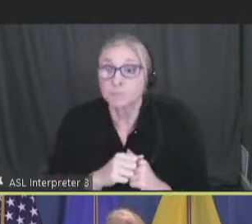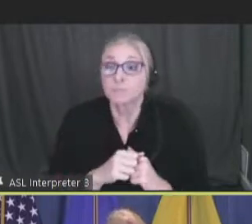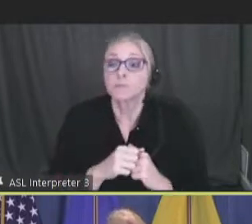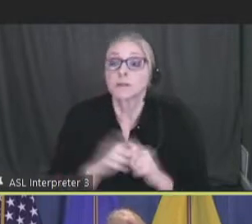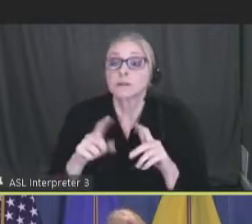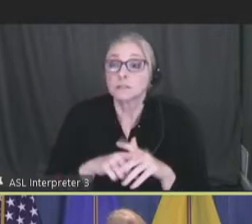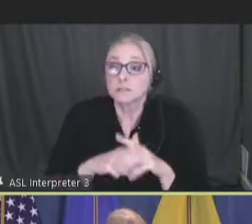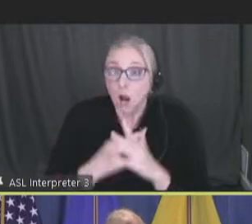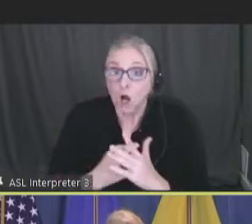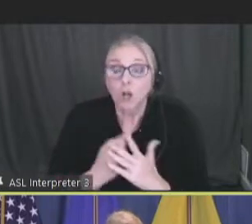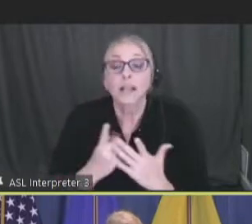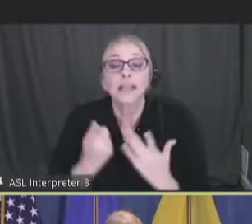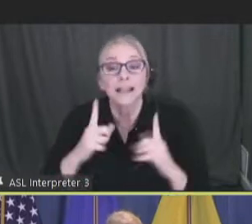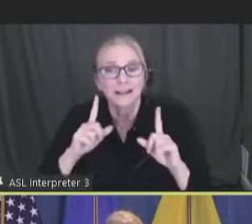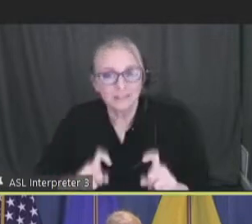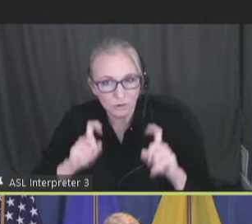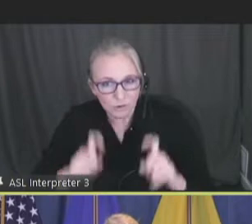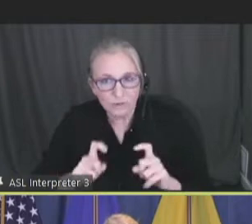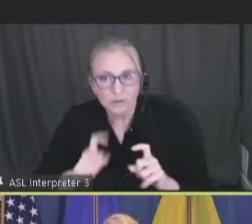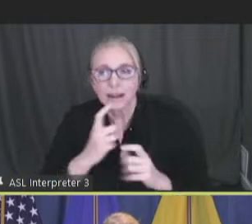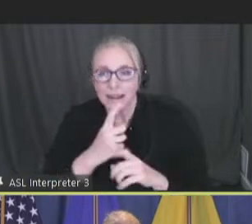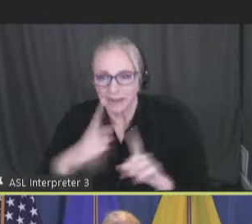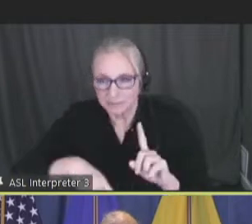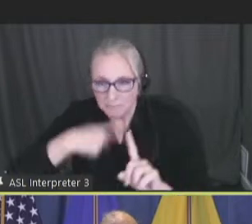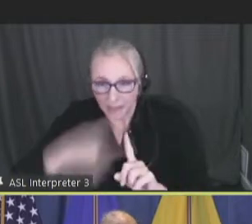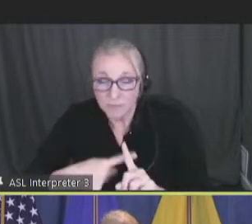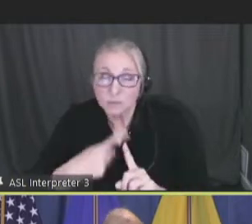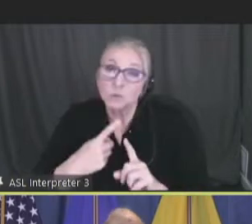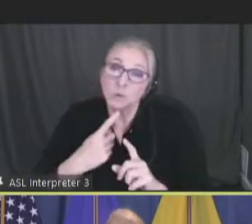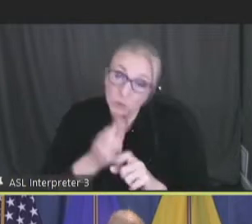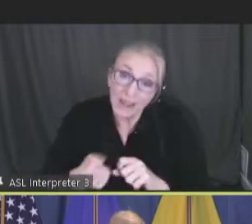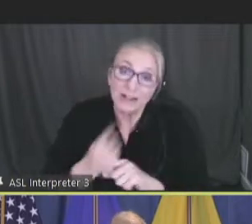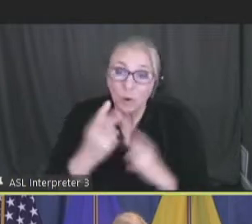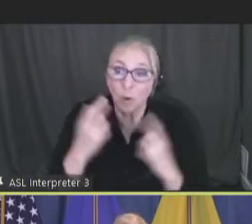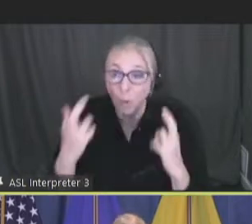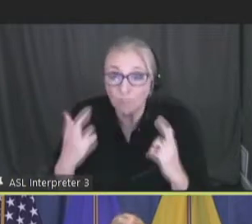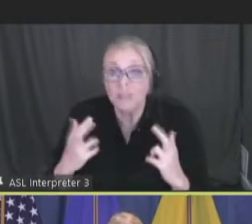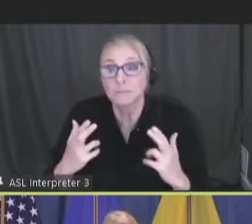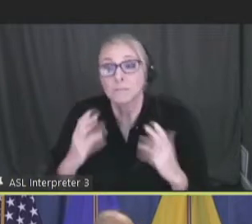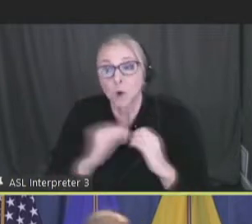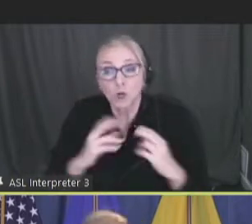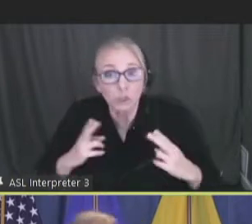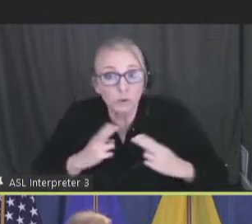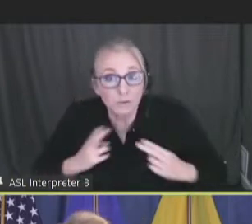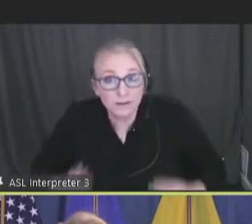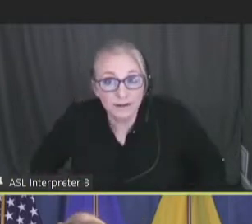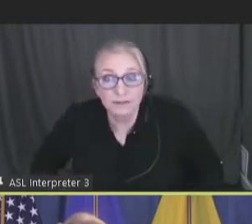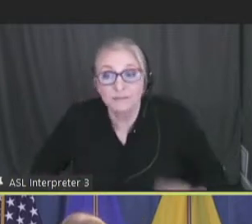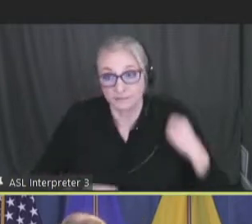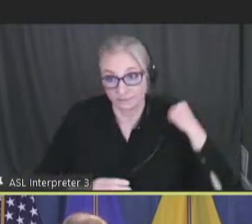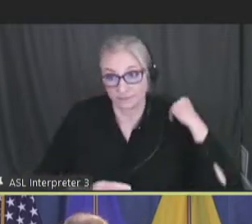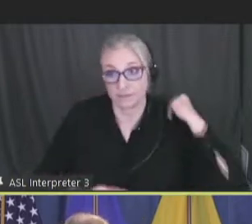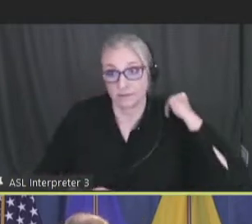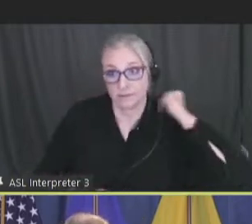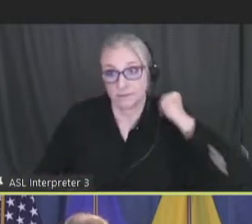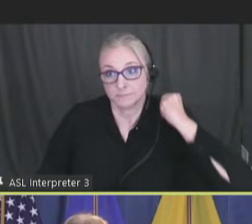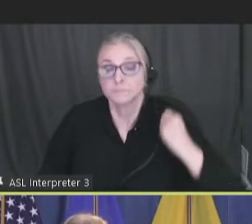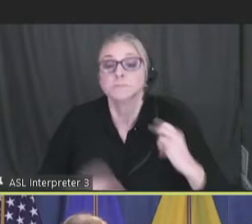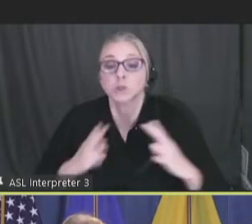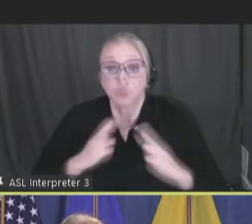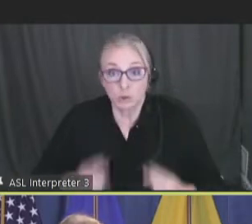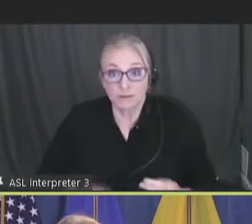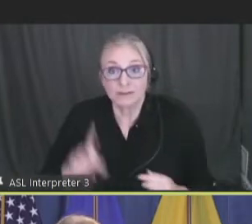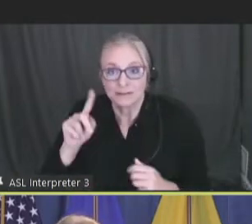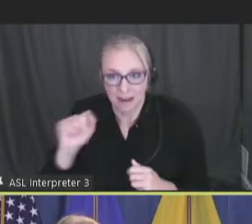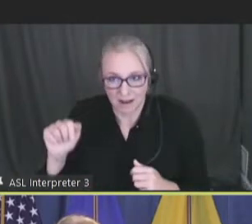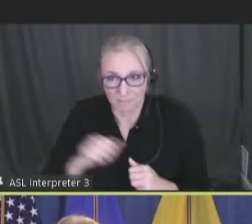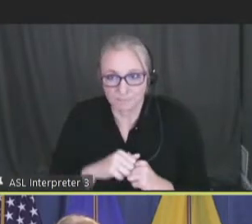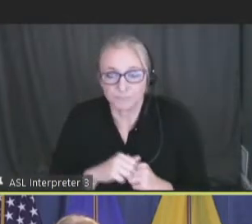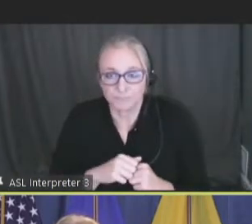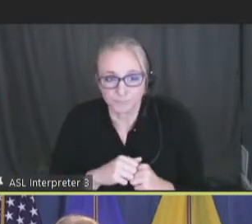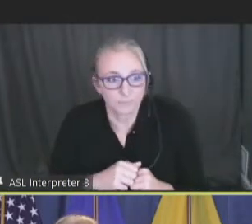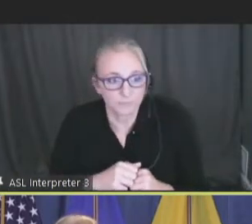trial next month. So, next year, I can hopefully tell you about human data.